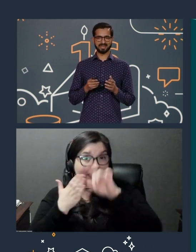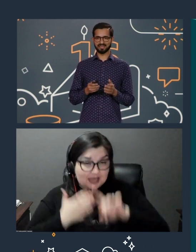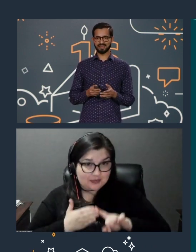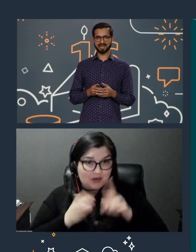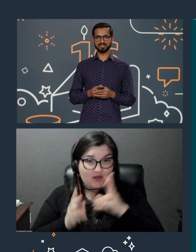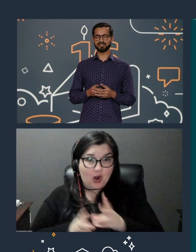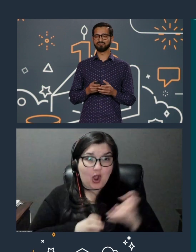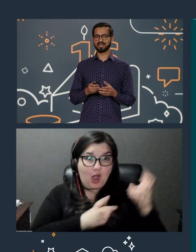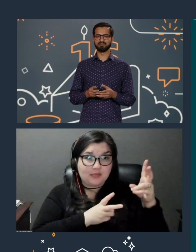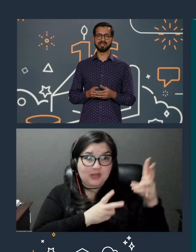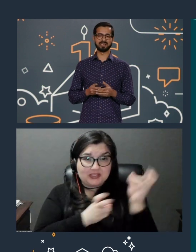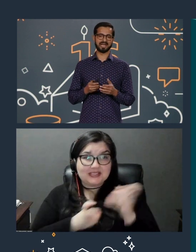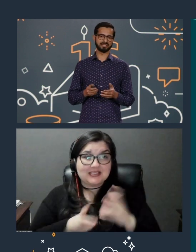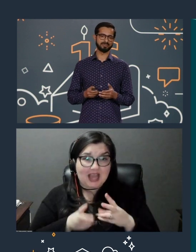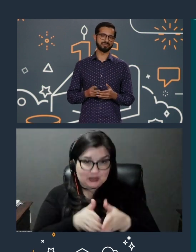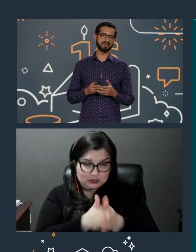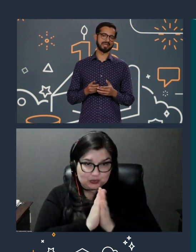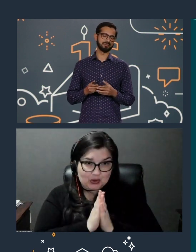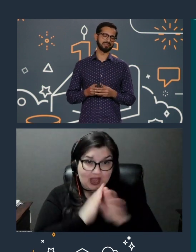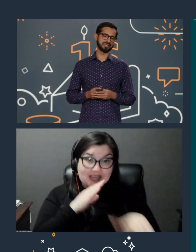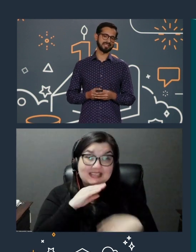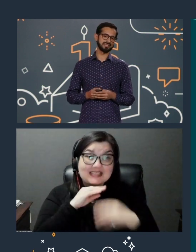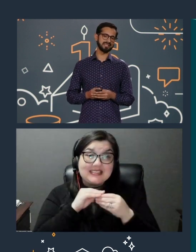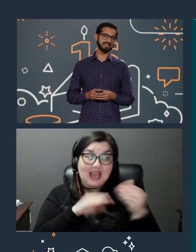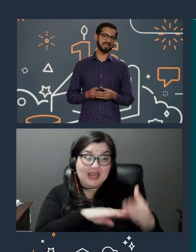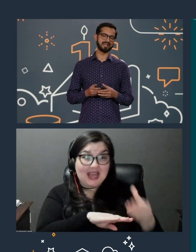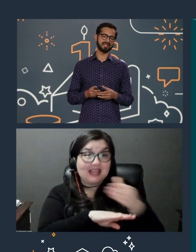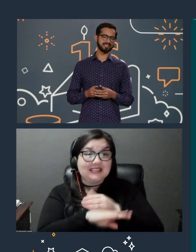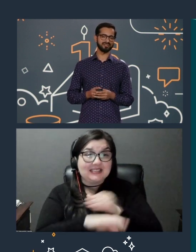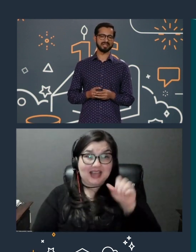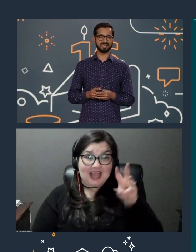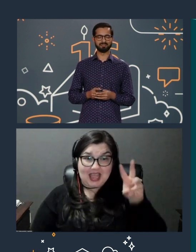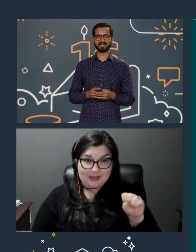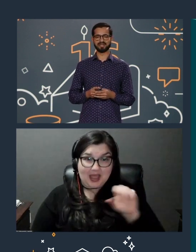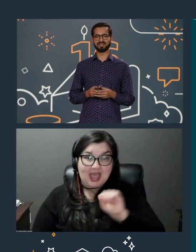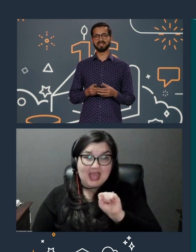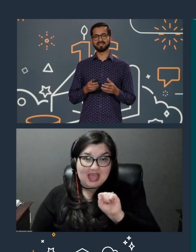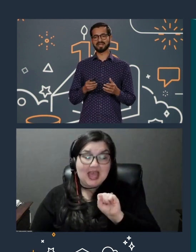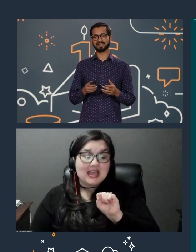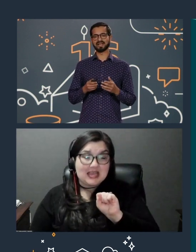And in addition, we have made enhancements to AWS STK and S3 API that can